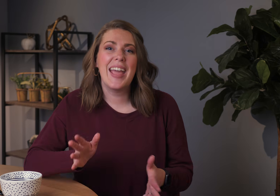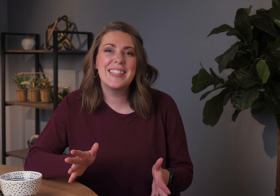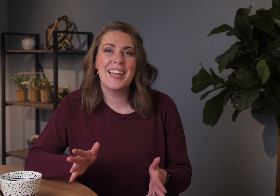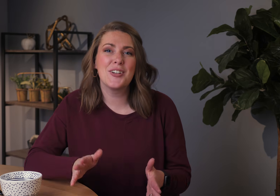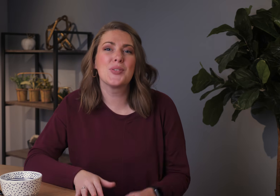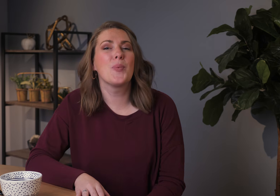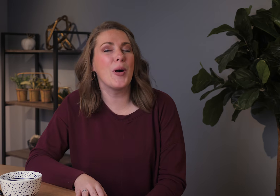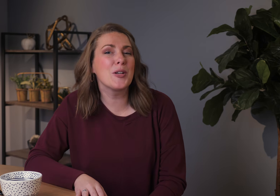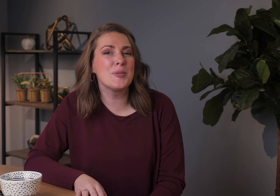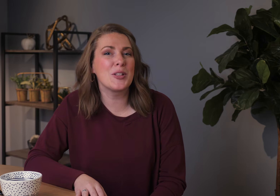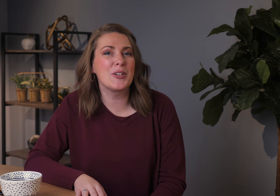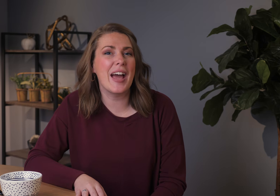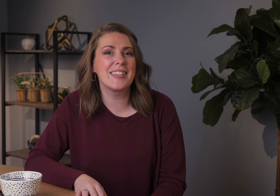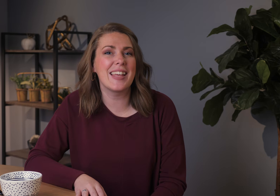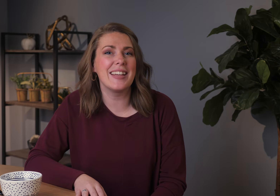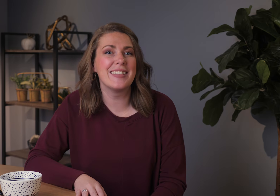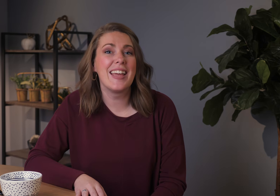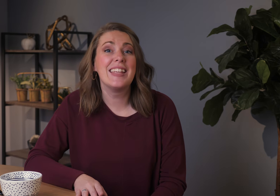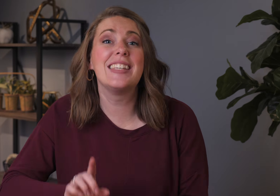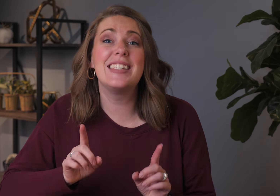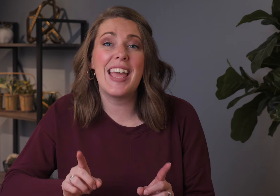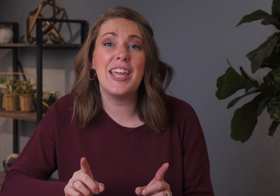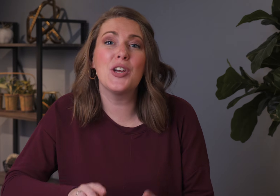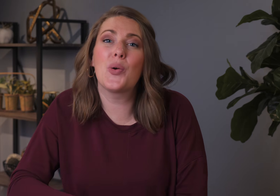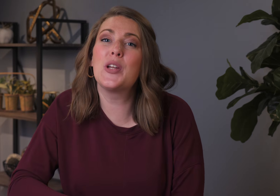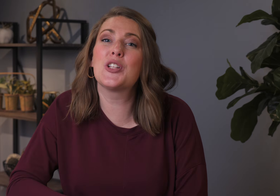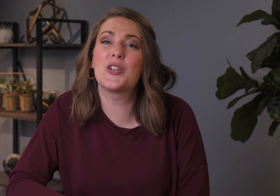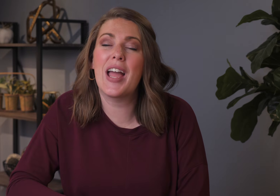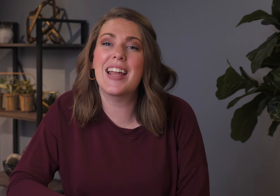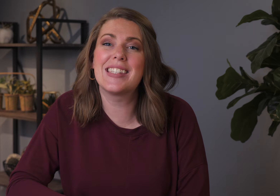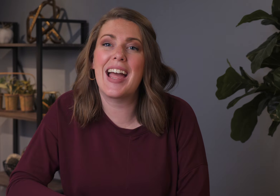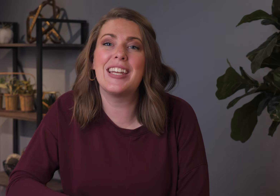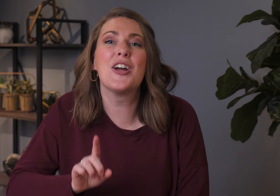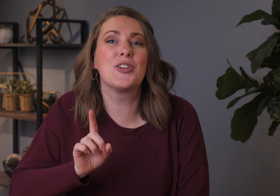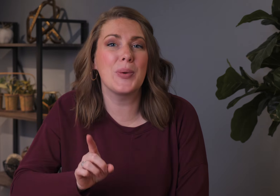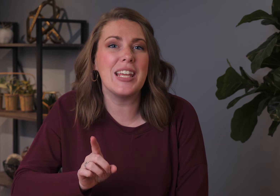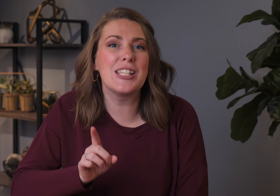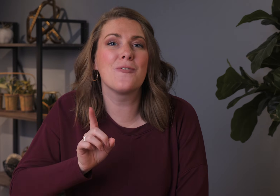Hey signers! Welcome to Learn How to Sign. Today you're going to learn how to sign greetings,